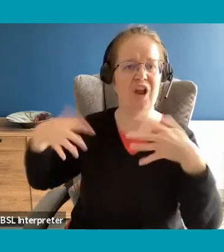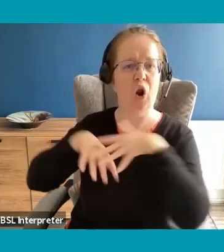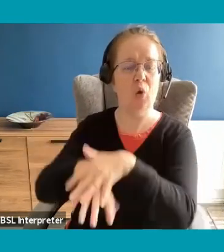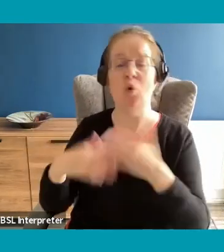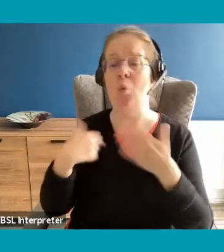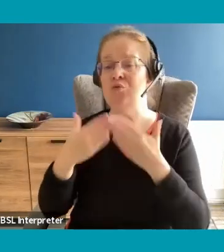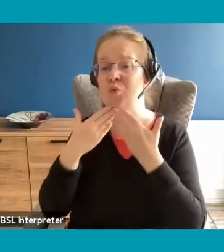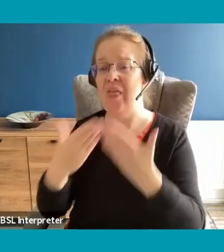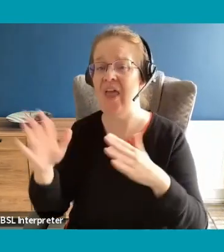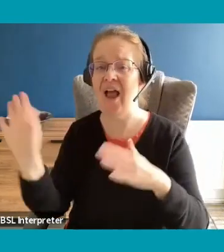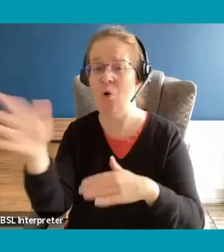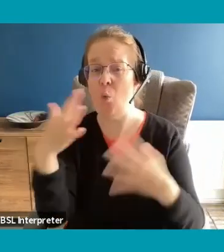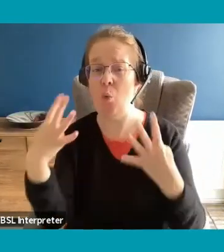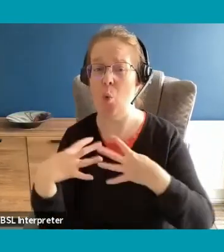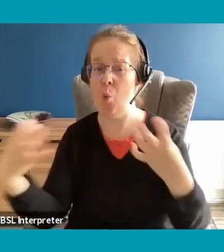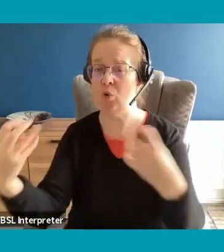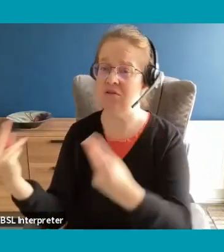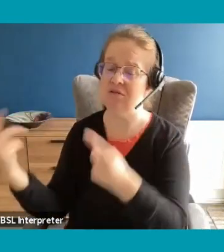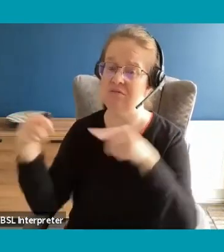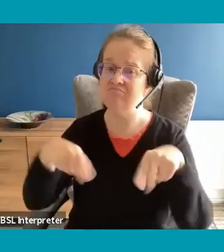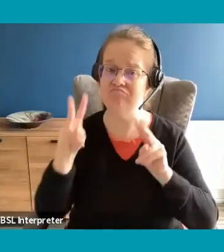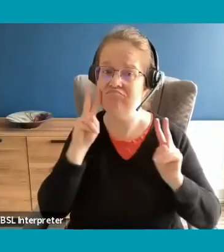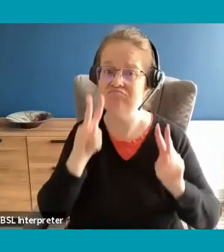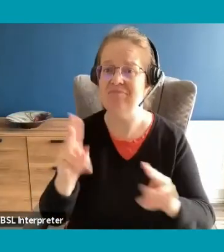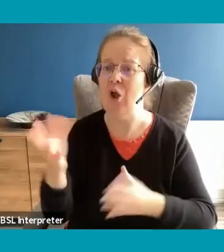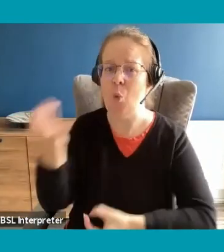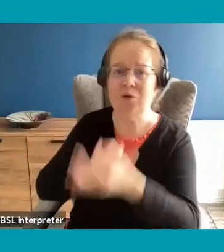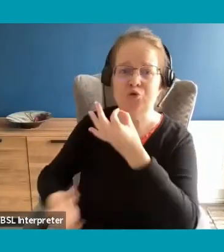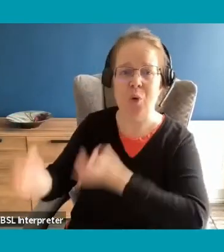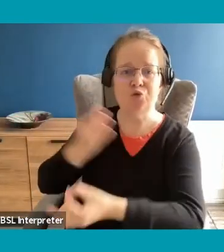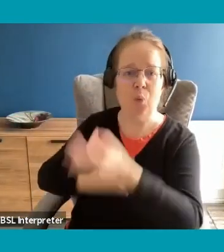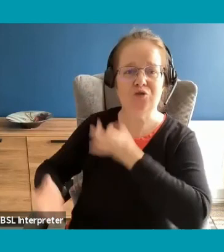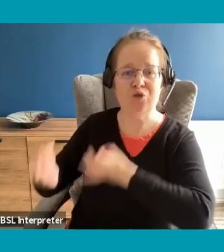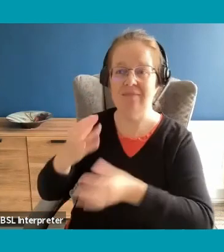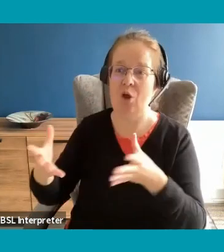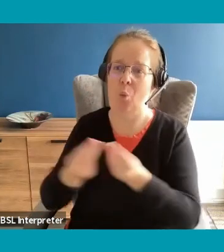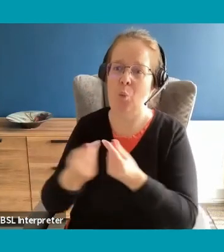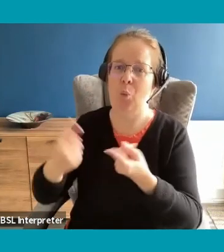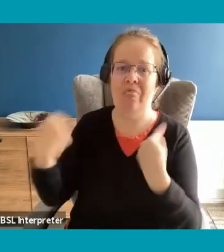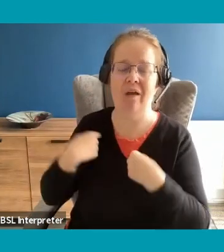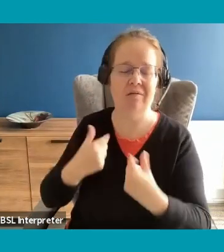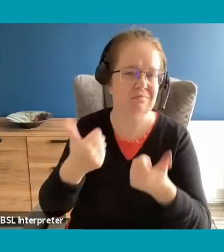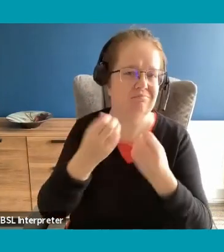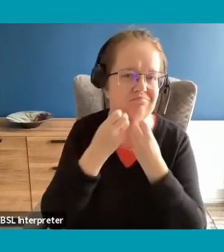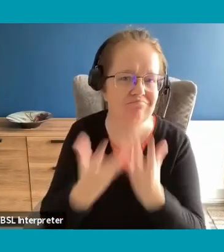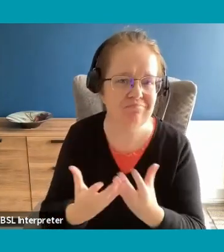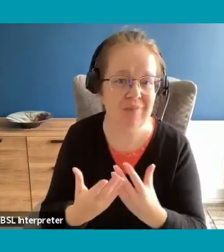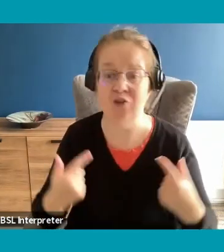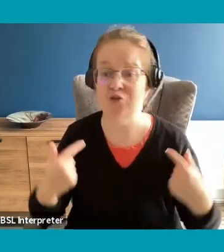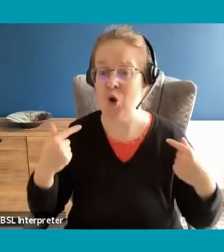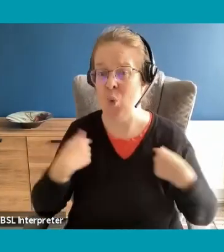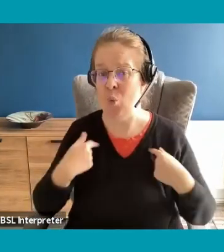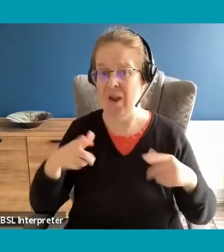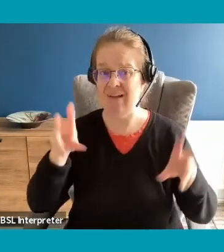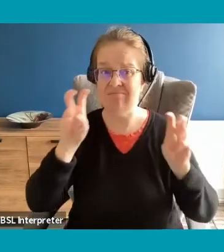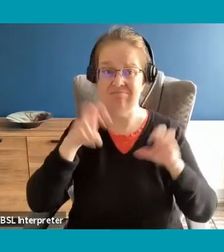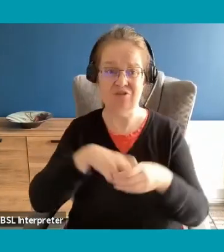Thank you very much for coming along today and asking those questions and being with us. We're going to sign out now